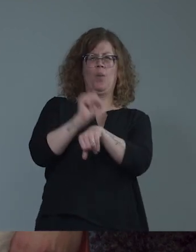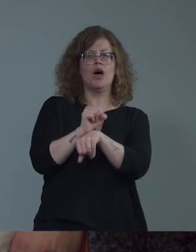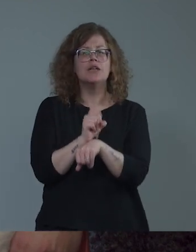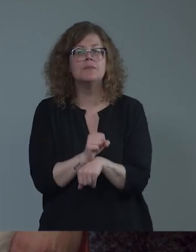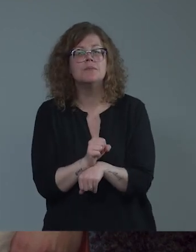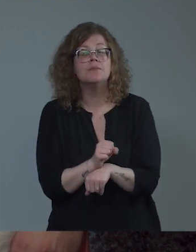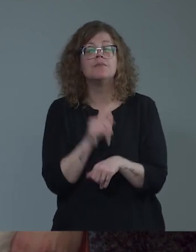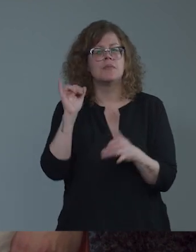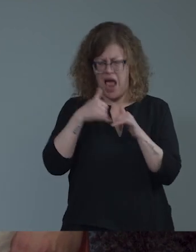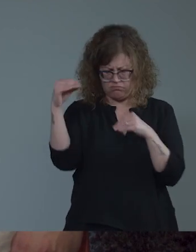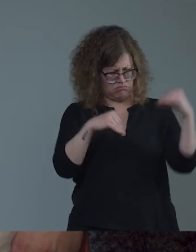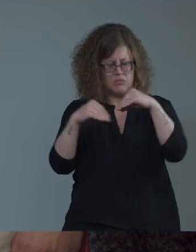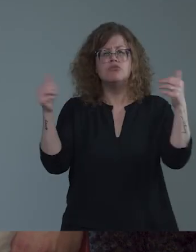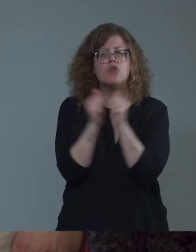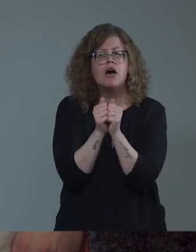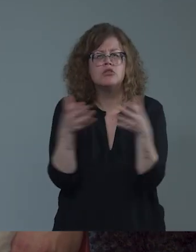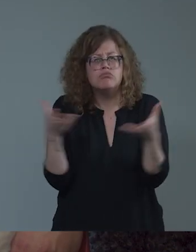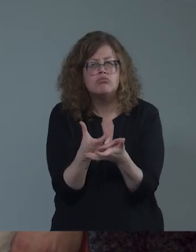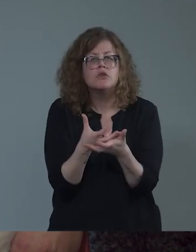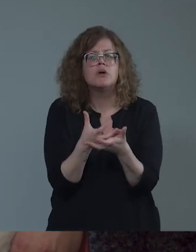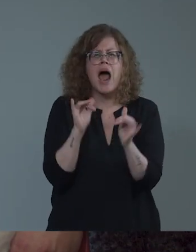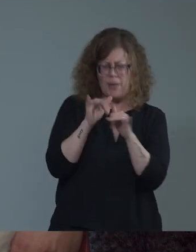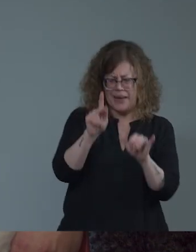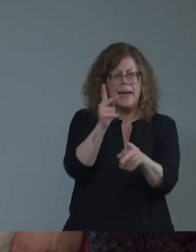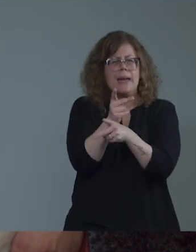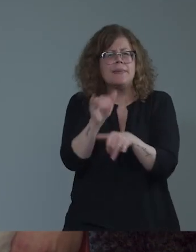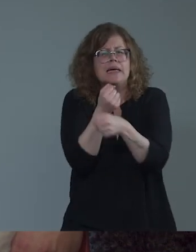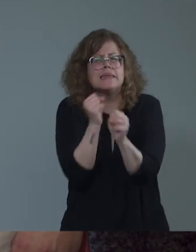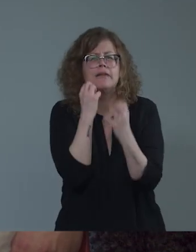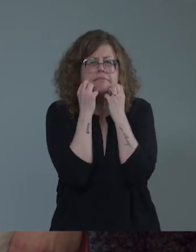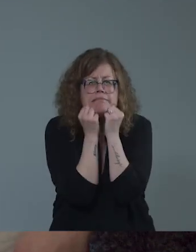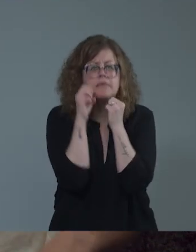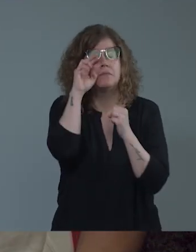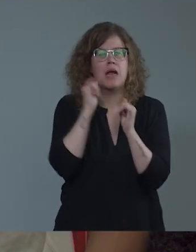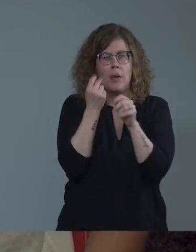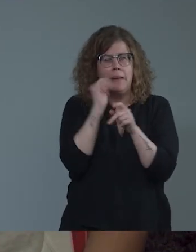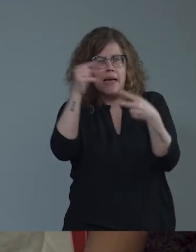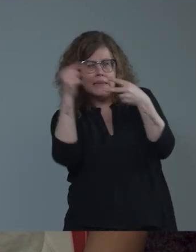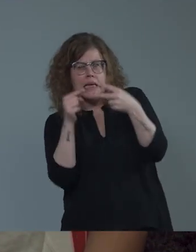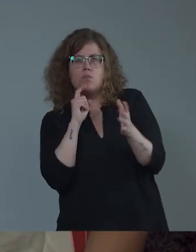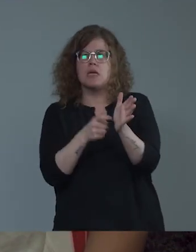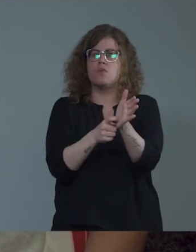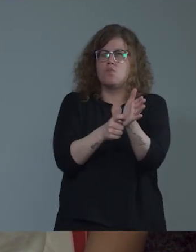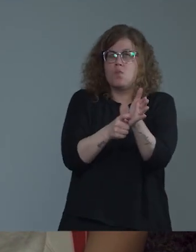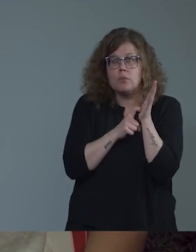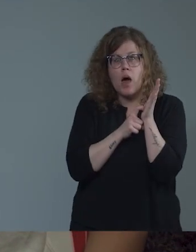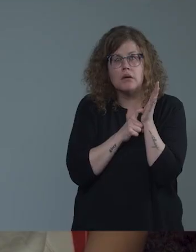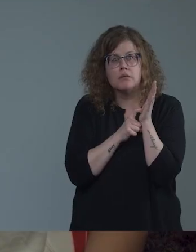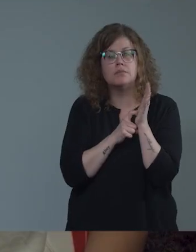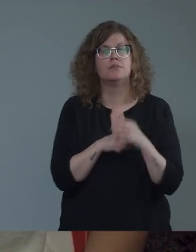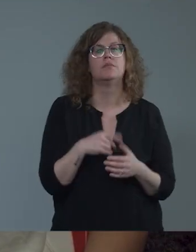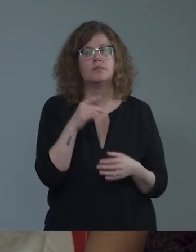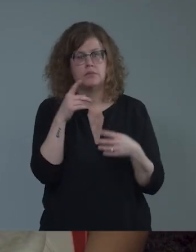trying to describe this to my grandma, or someone who has no understanding of what the art is or